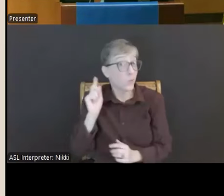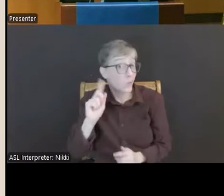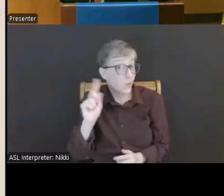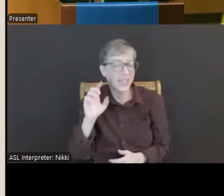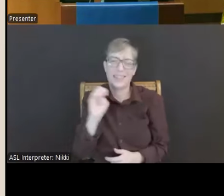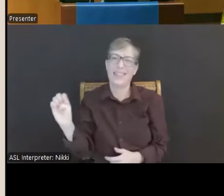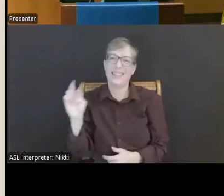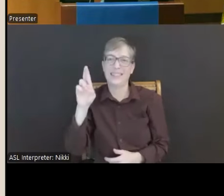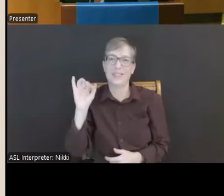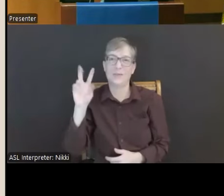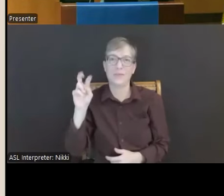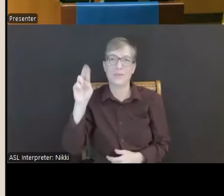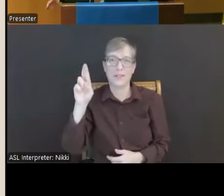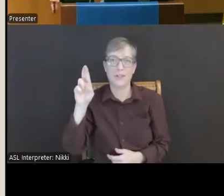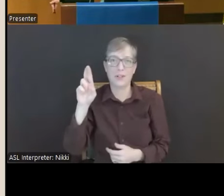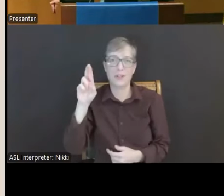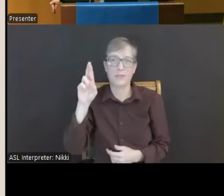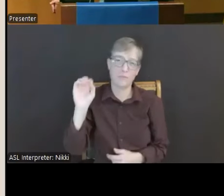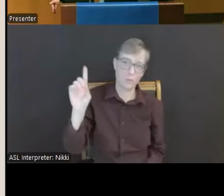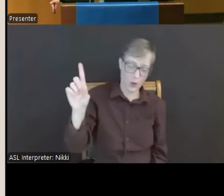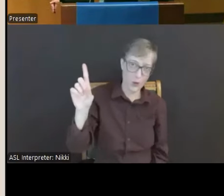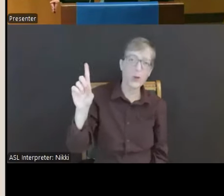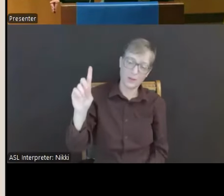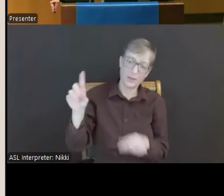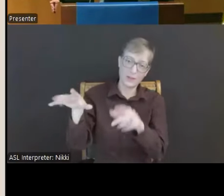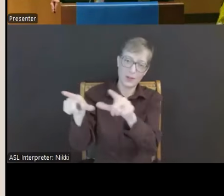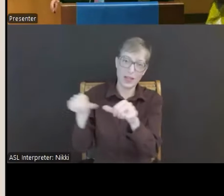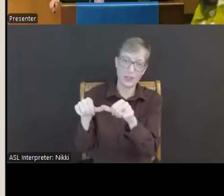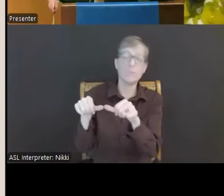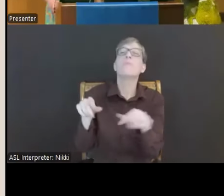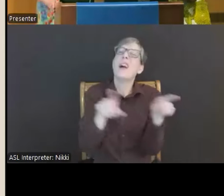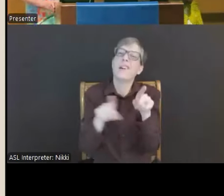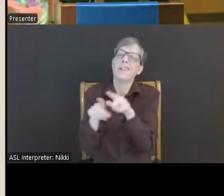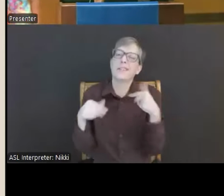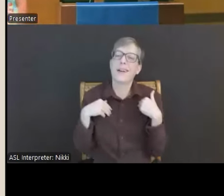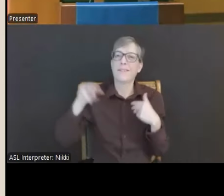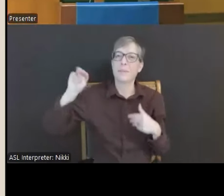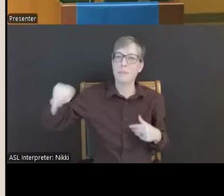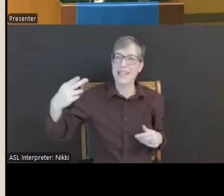being a licensed mental health counselor is also has her Masters in public health thank